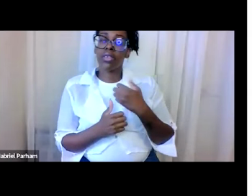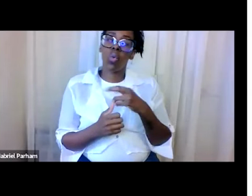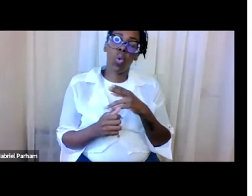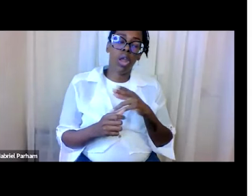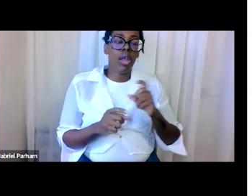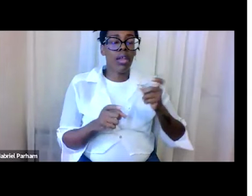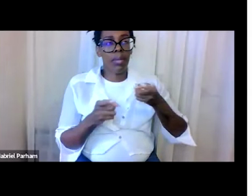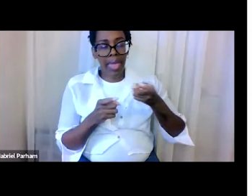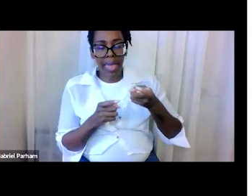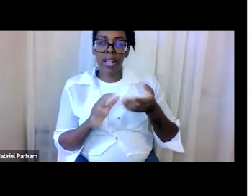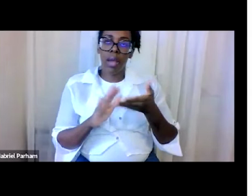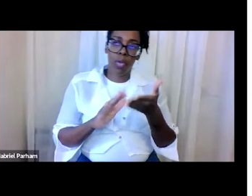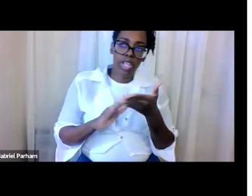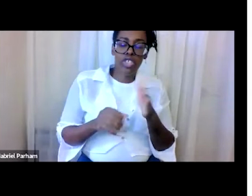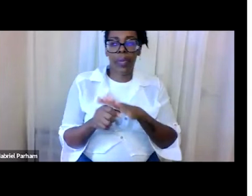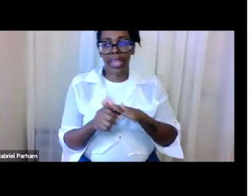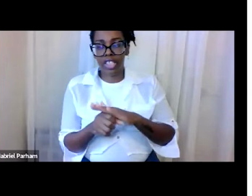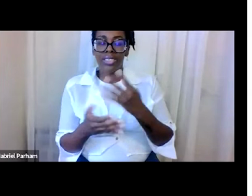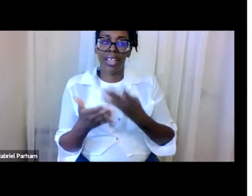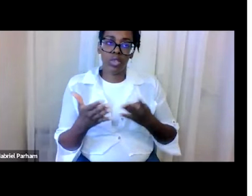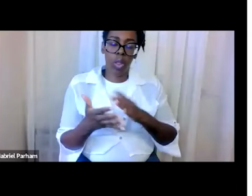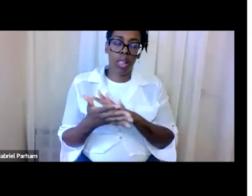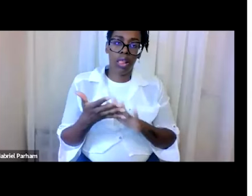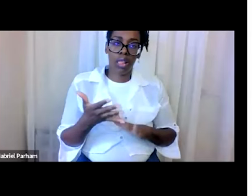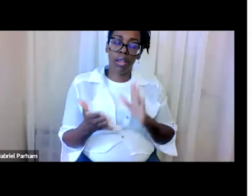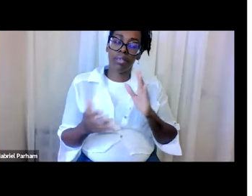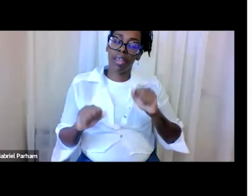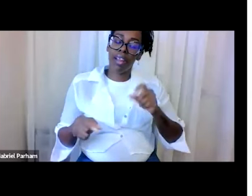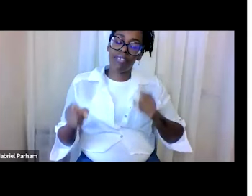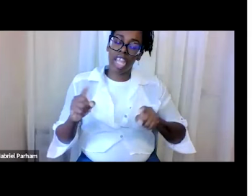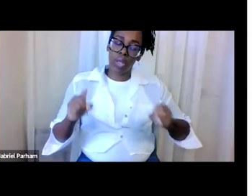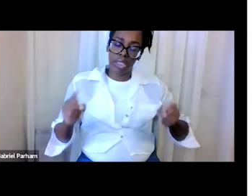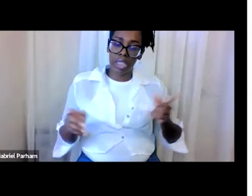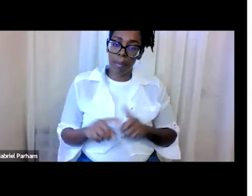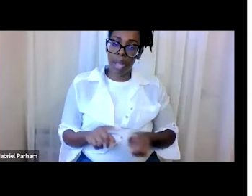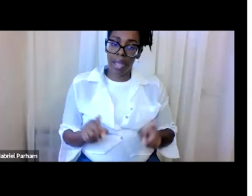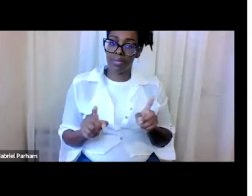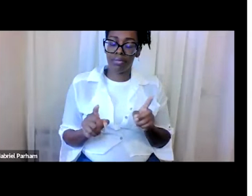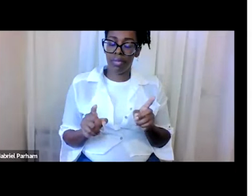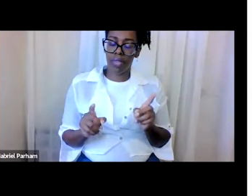based on operations, location, scheduling, and of course, command climate. But these are the staple pieces